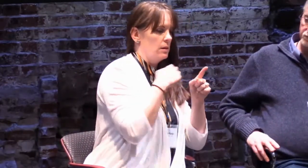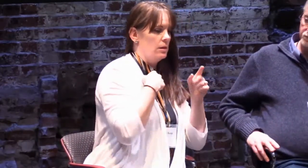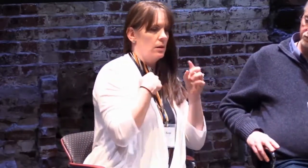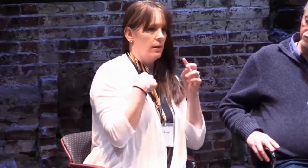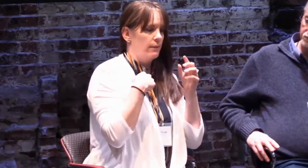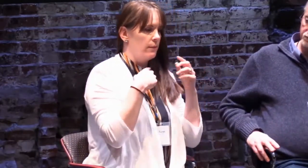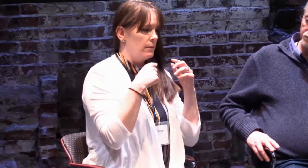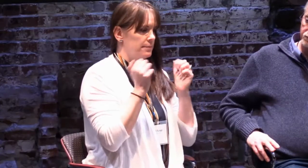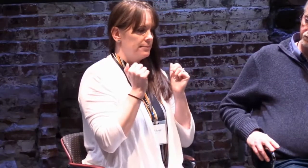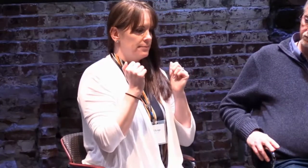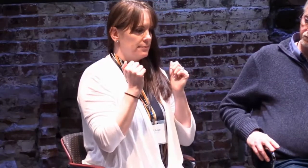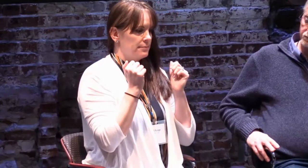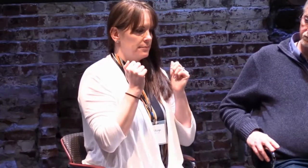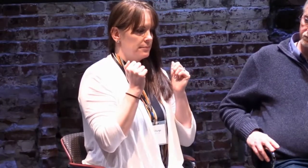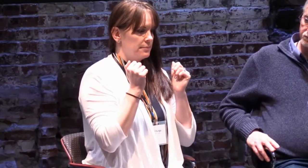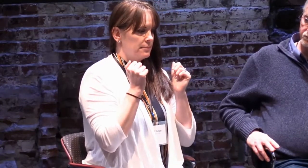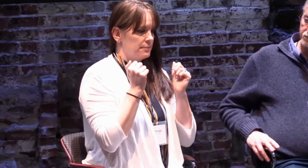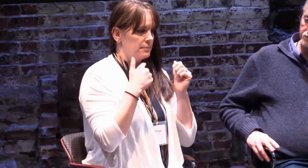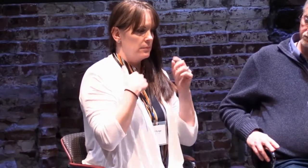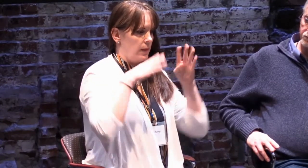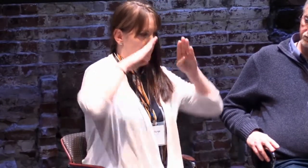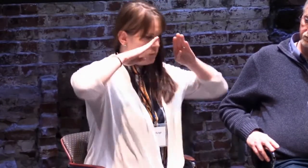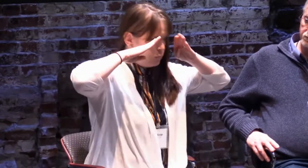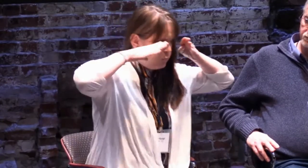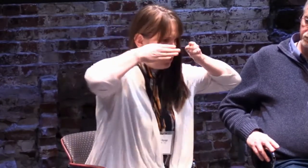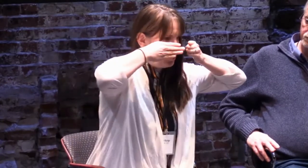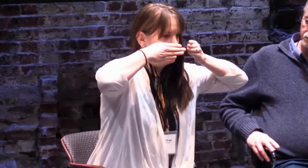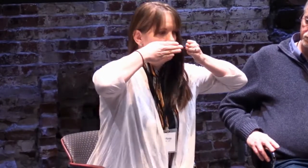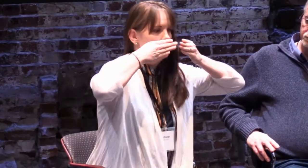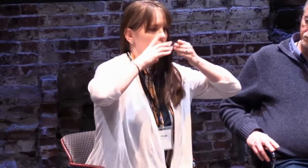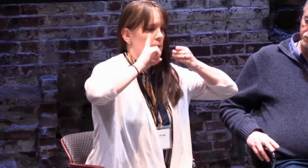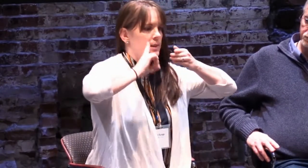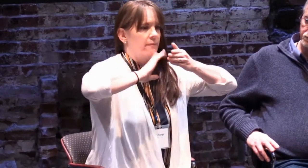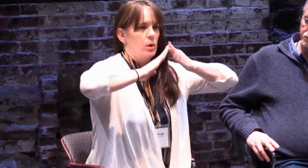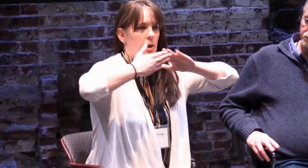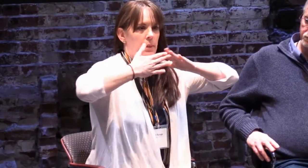before my organization was established. I'm going back about eight years.